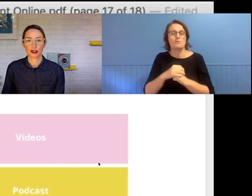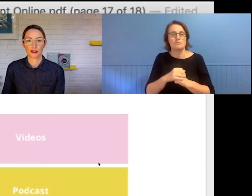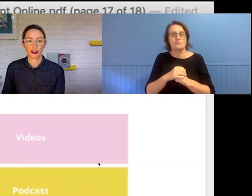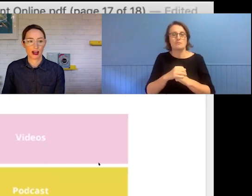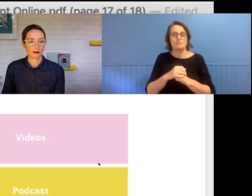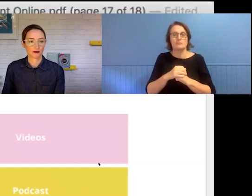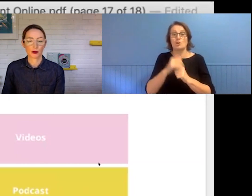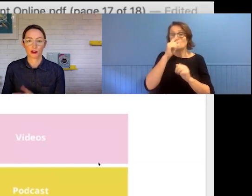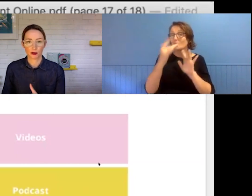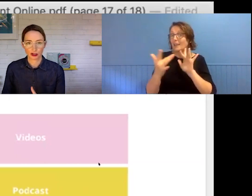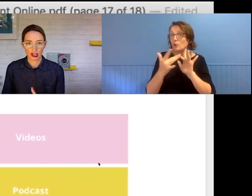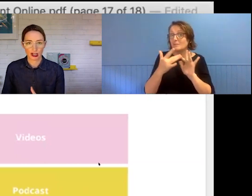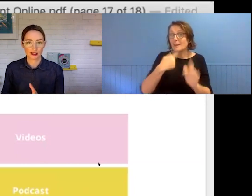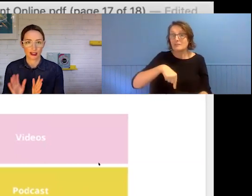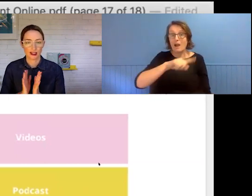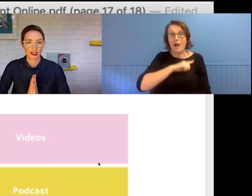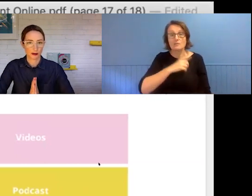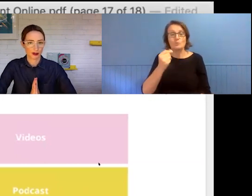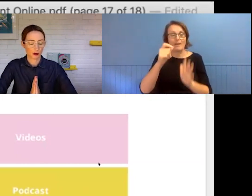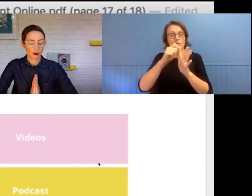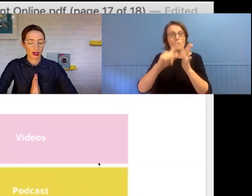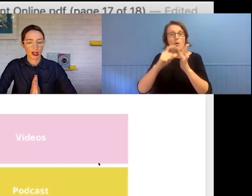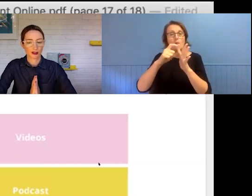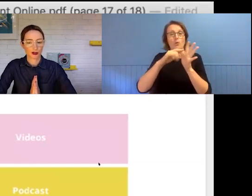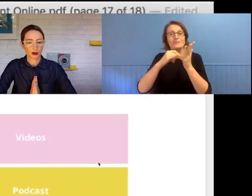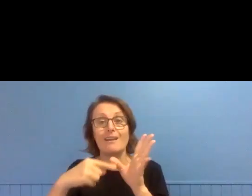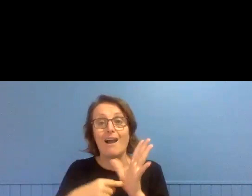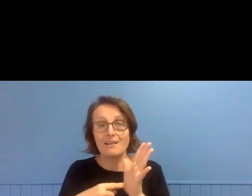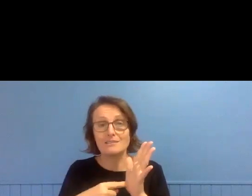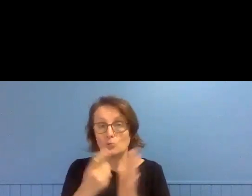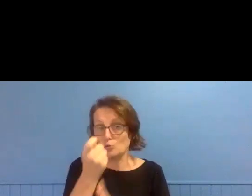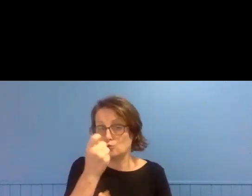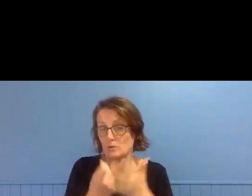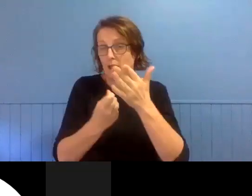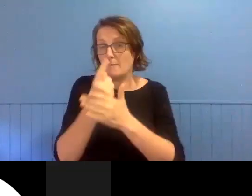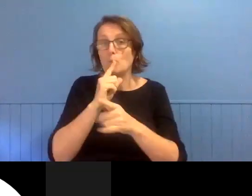episode will be coming out soon, all about measuring online engagement